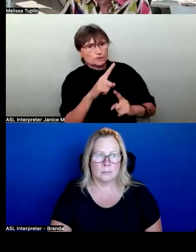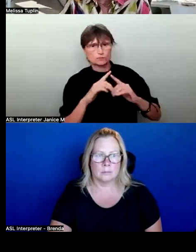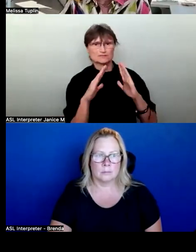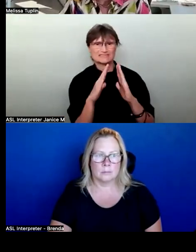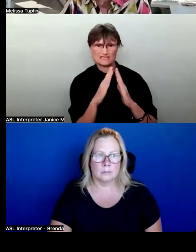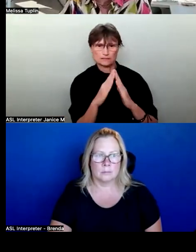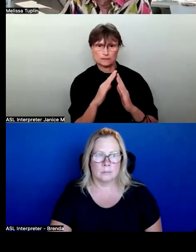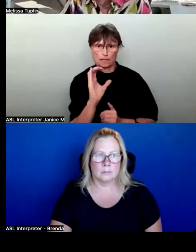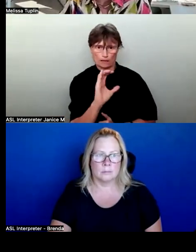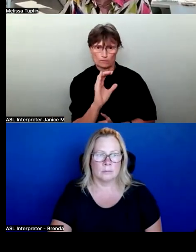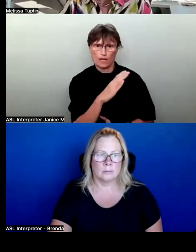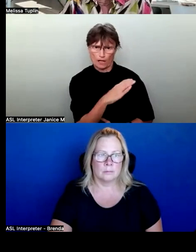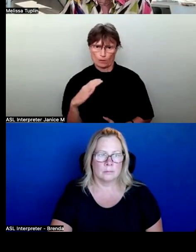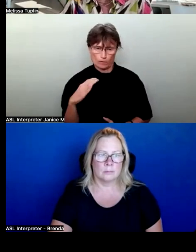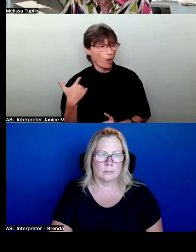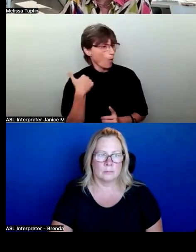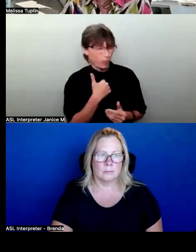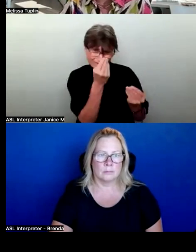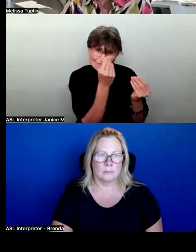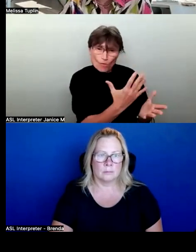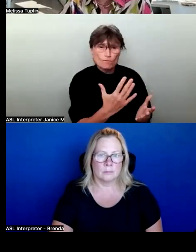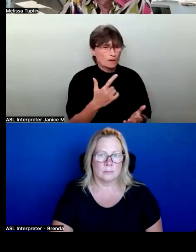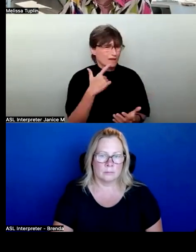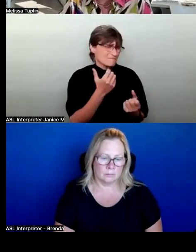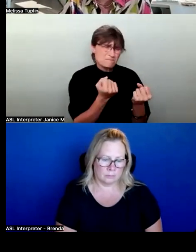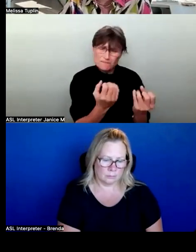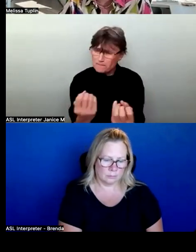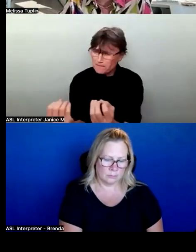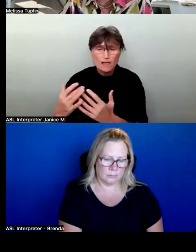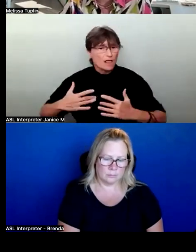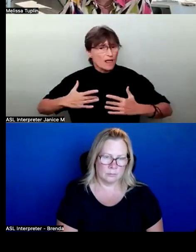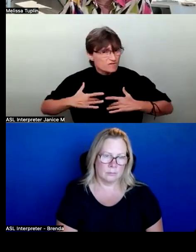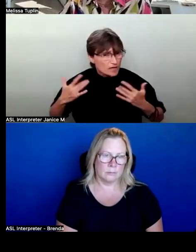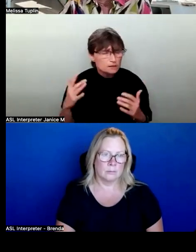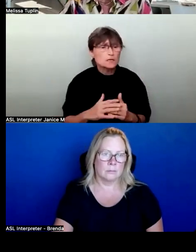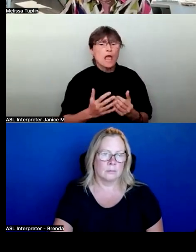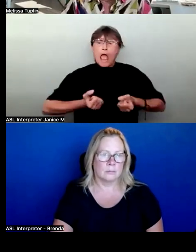of thousands of events and the millions of audience members who participate in them,